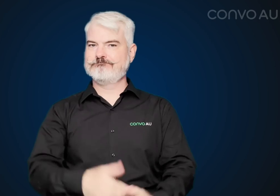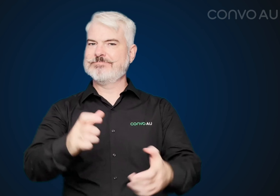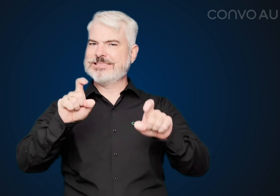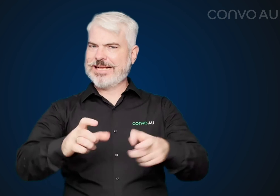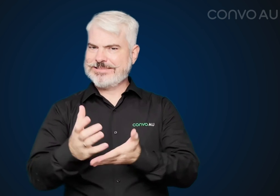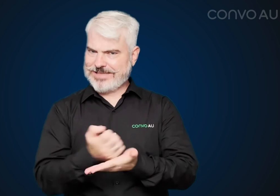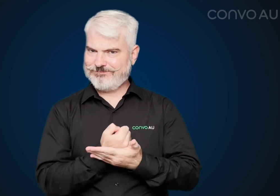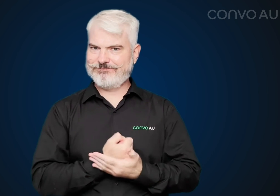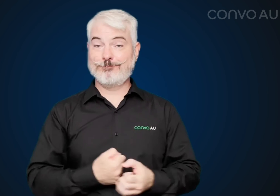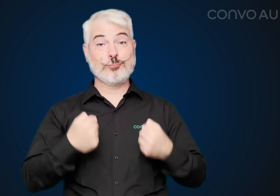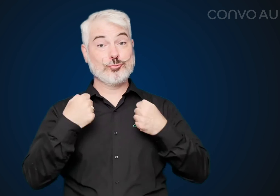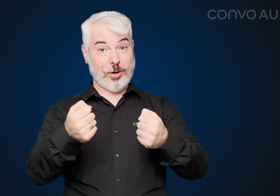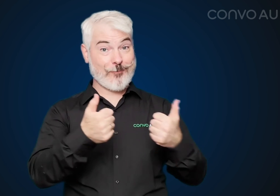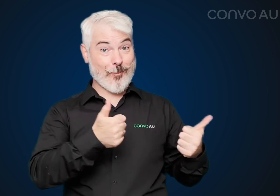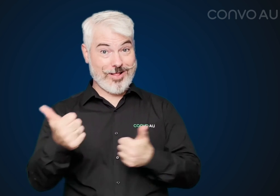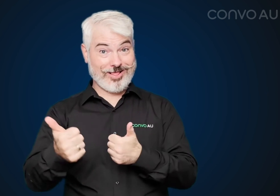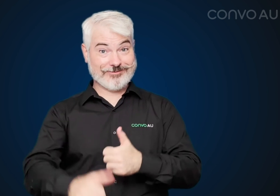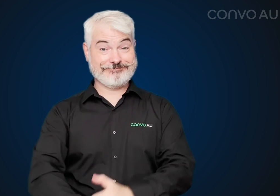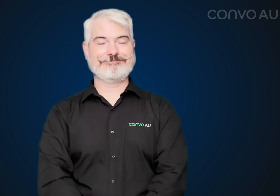Stay safe, and drive well!